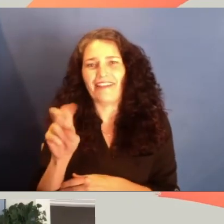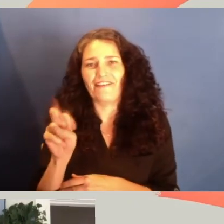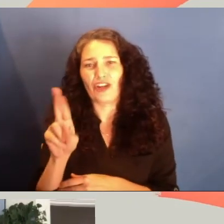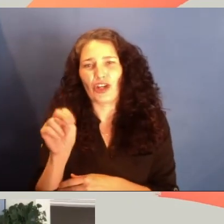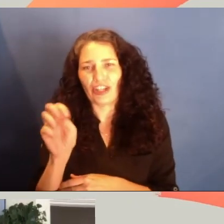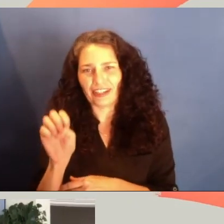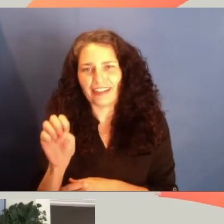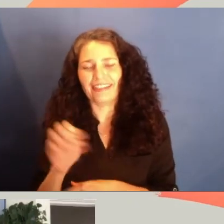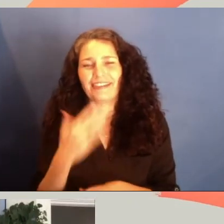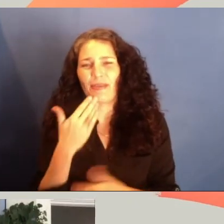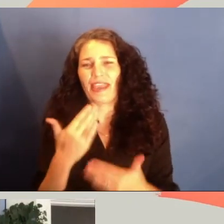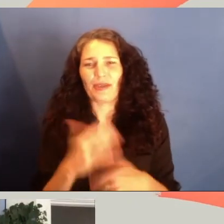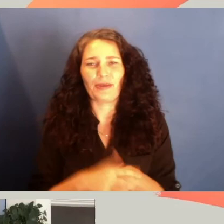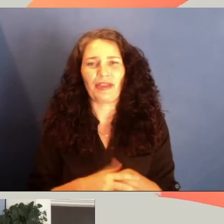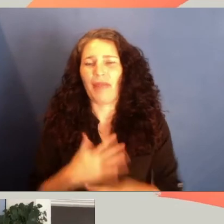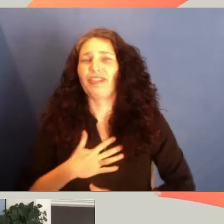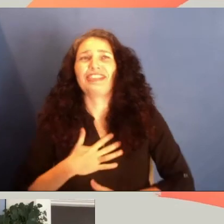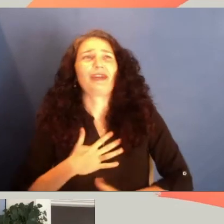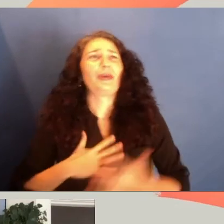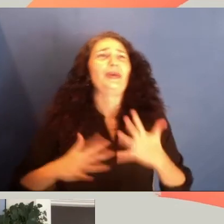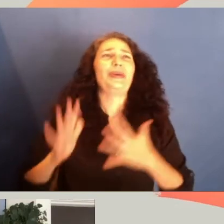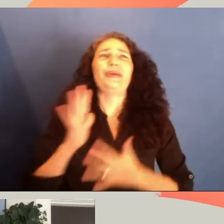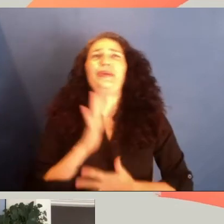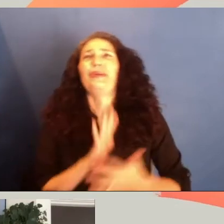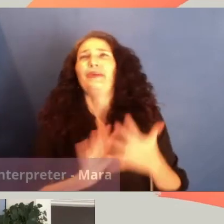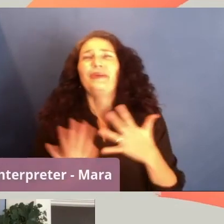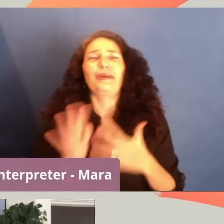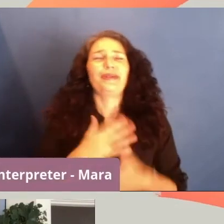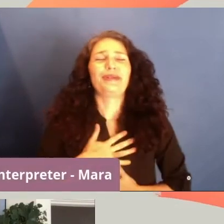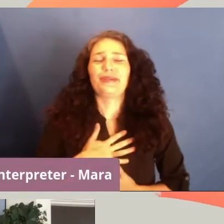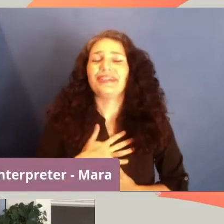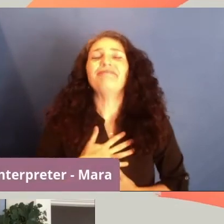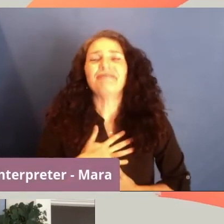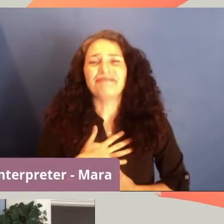I'm swimming in all the gems that you dropped today.